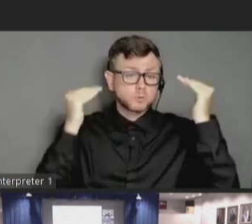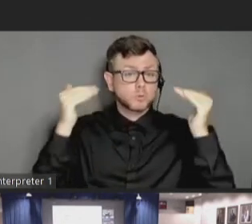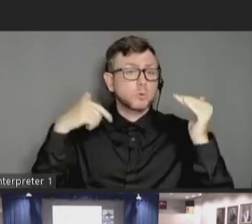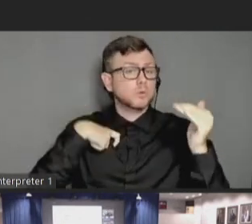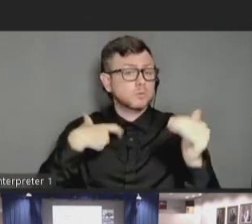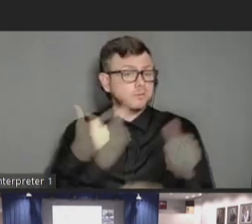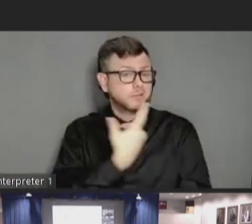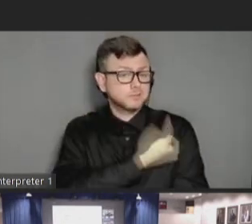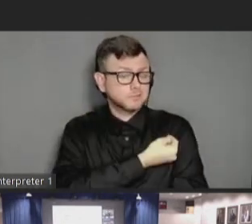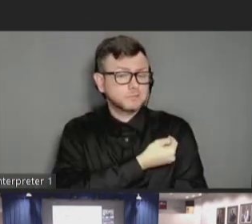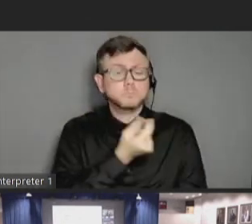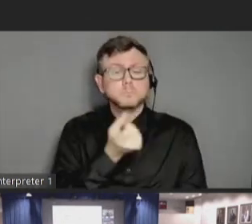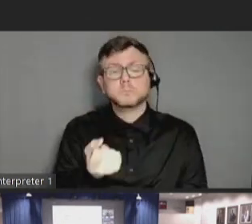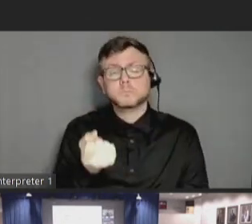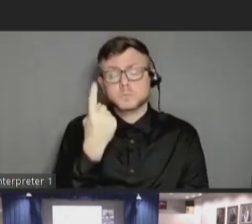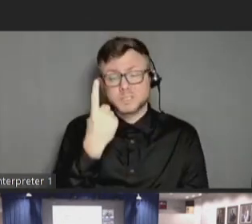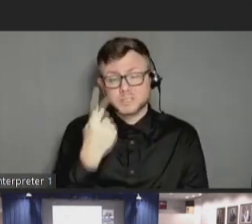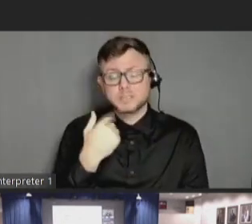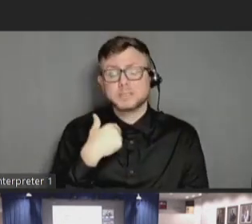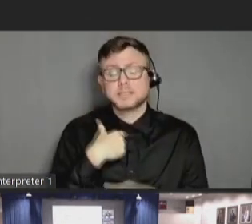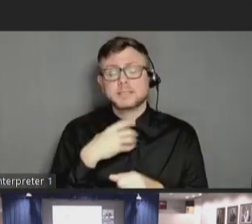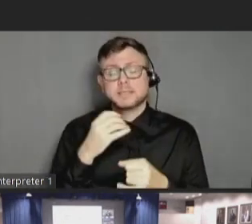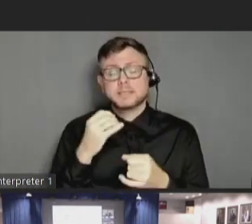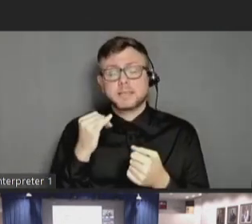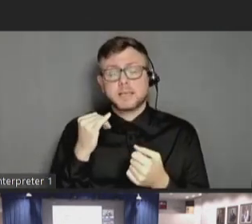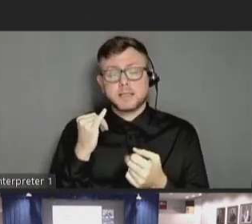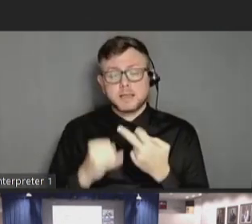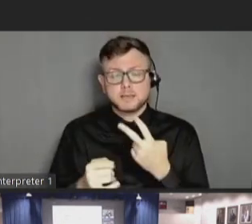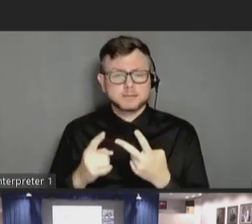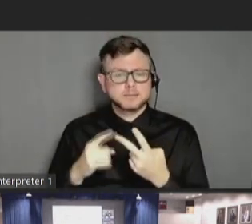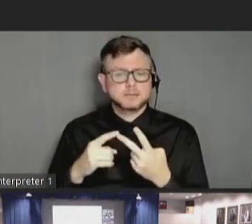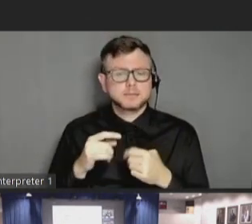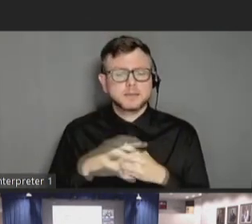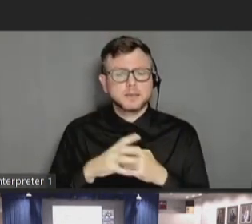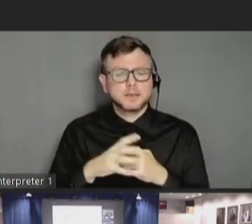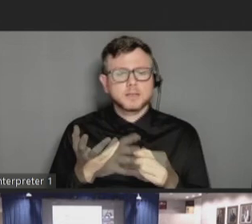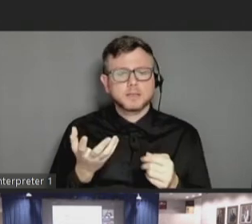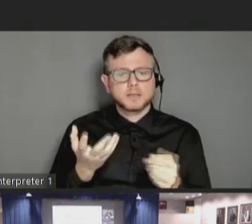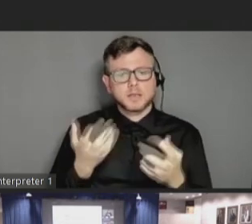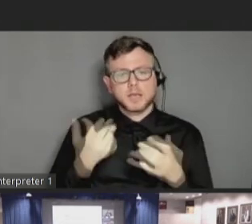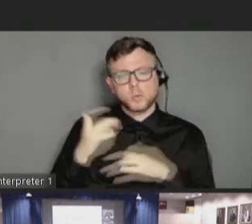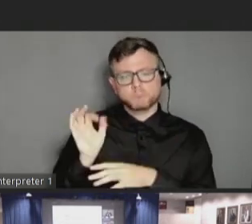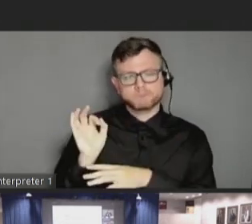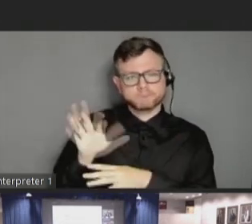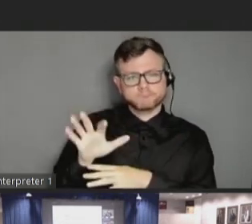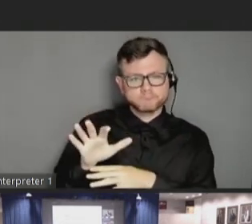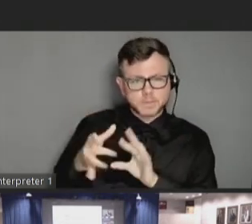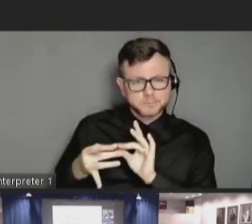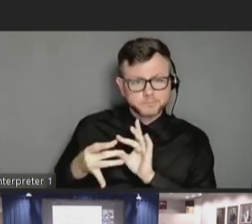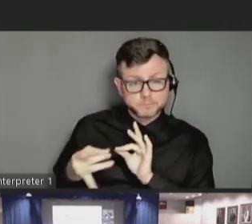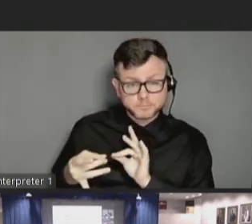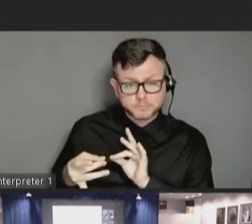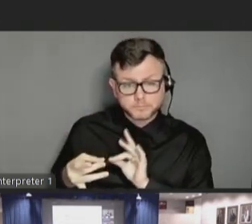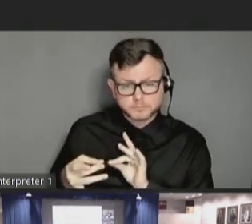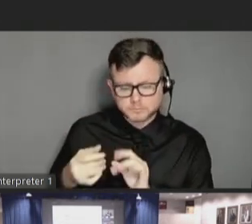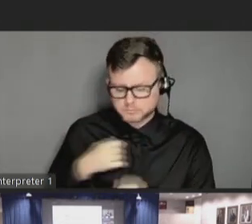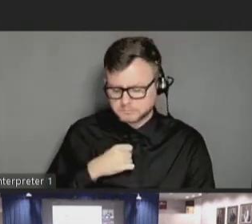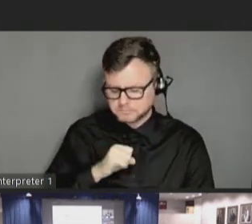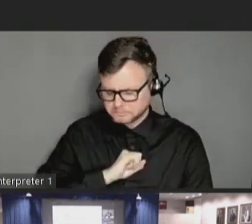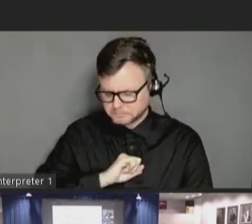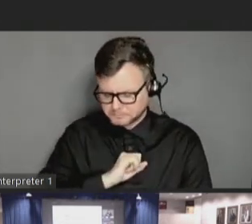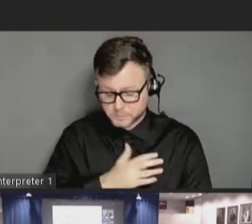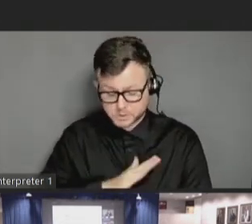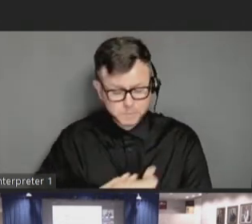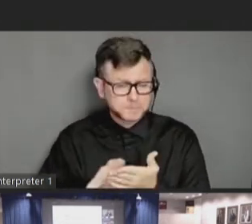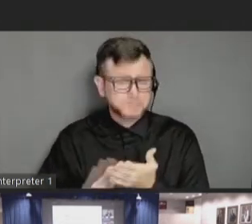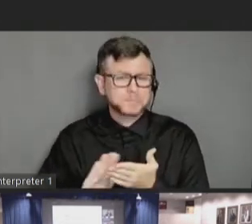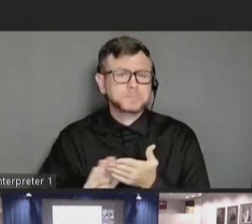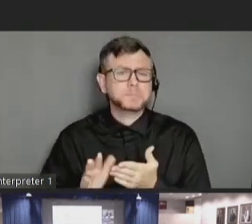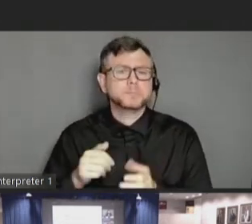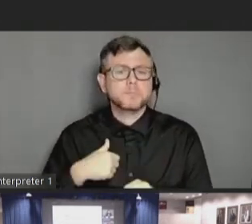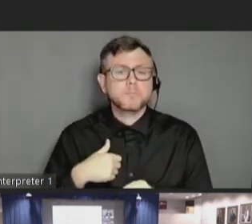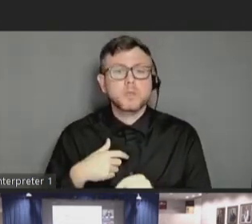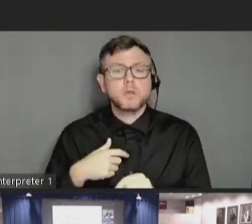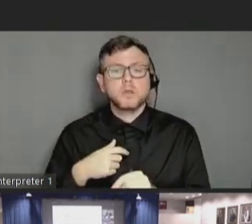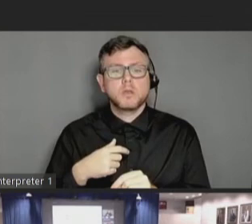And then finally, I just want to mention -- [clears throat] excuse me -- that we have updated